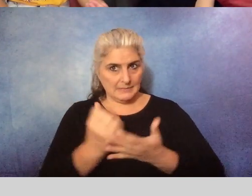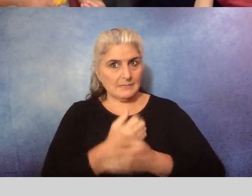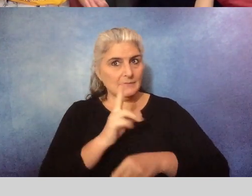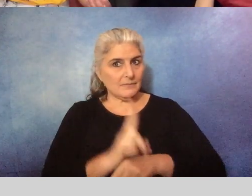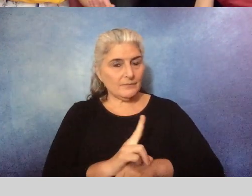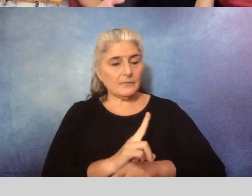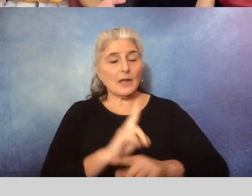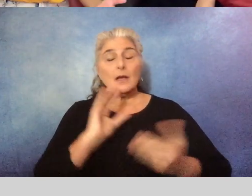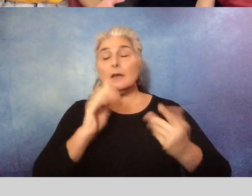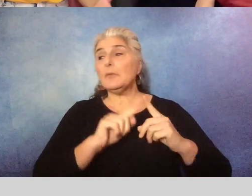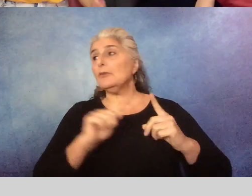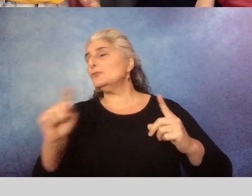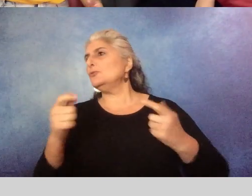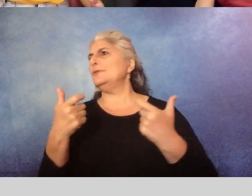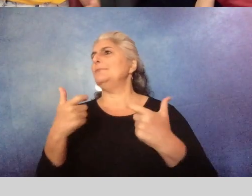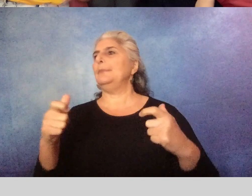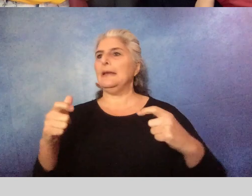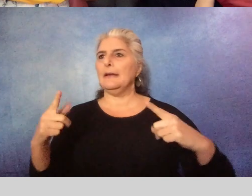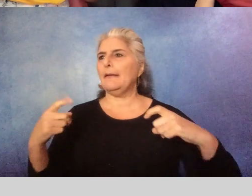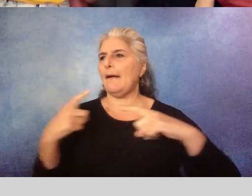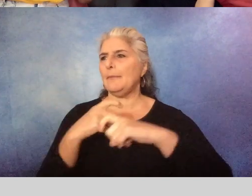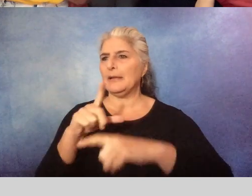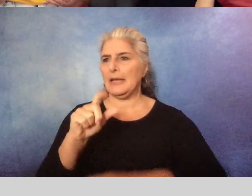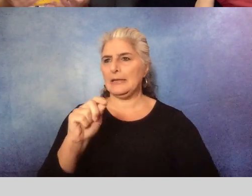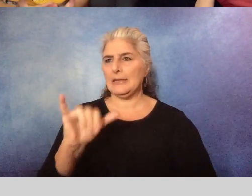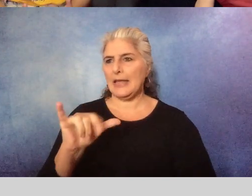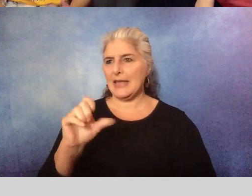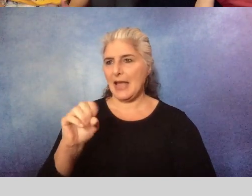To the big complex layouts.